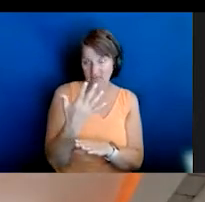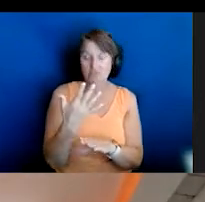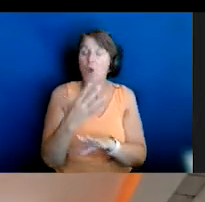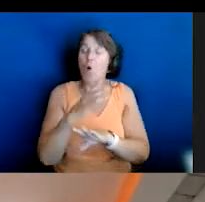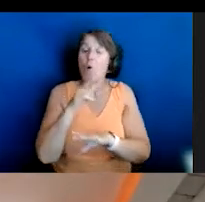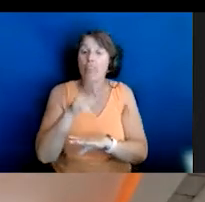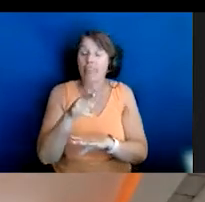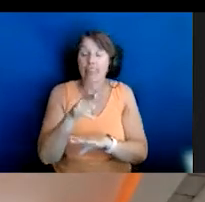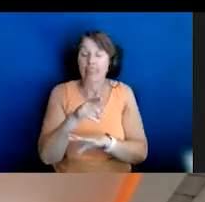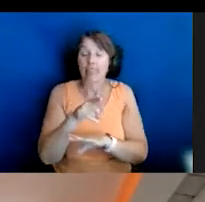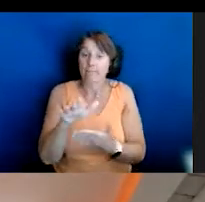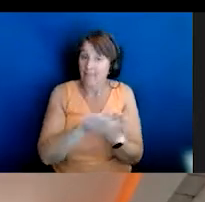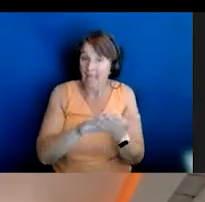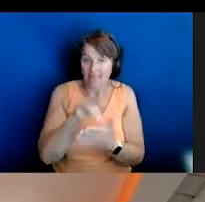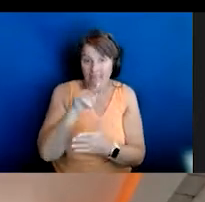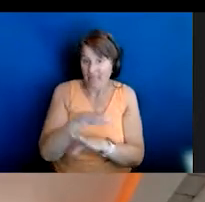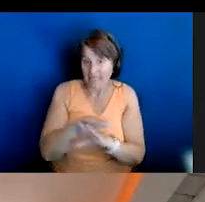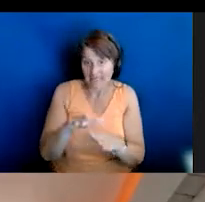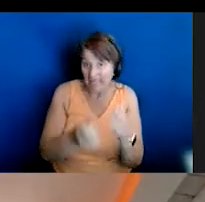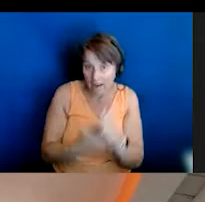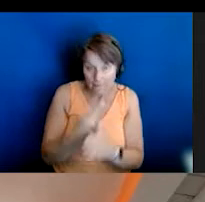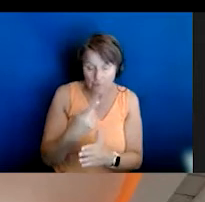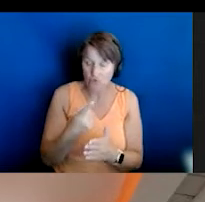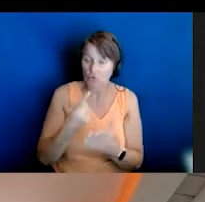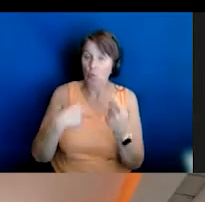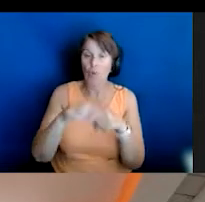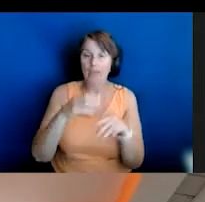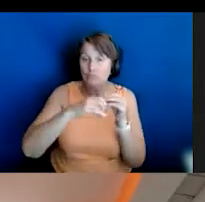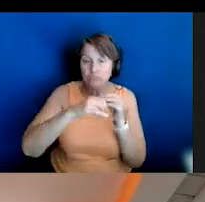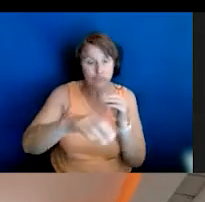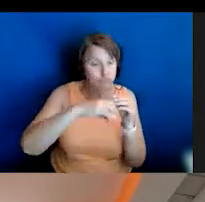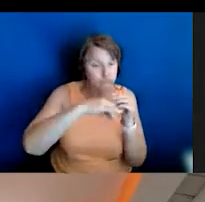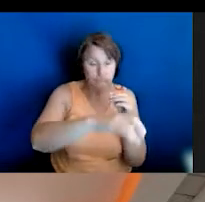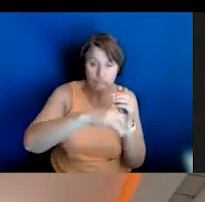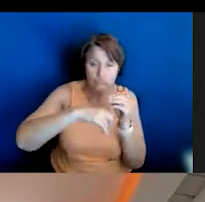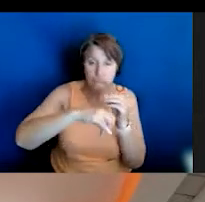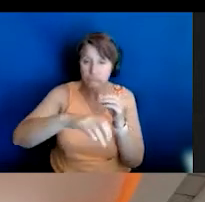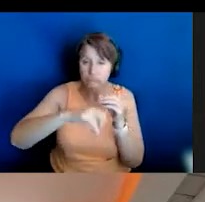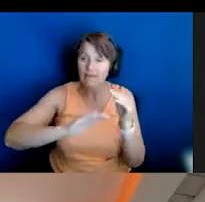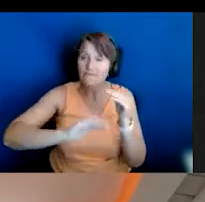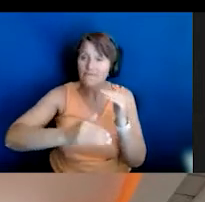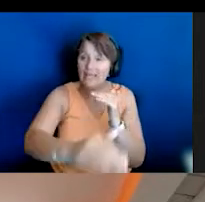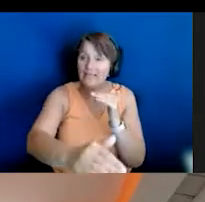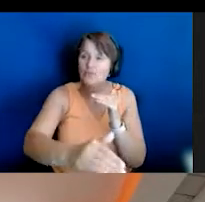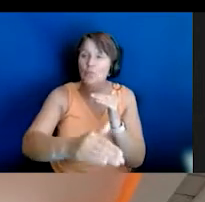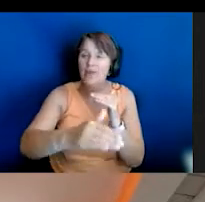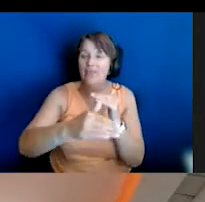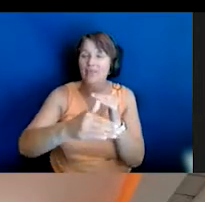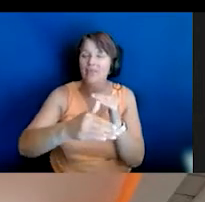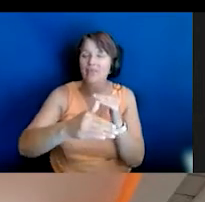But through this action, we seeded the field with ancient grains that were trying to be brought